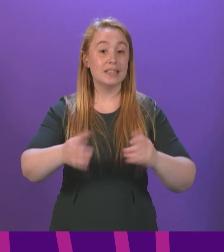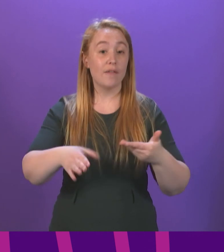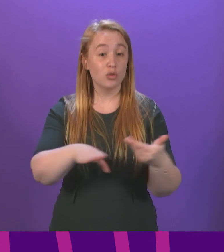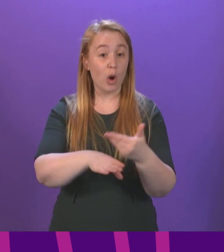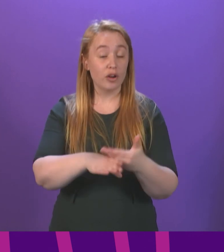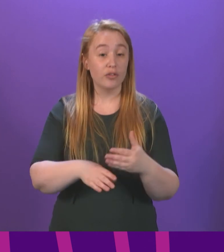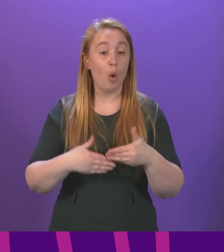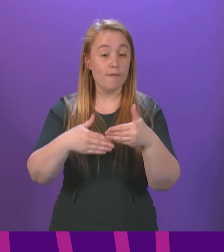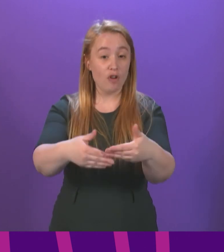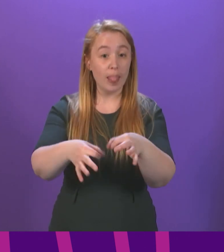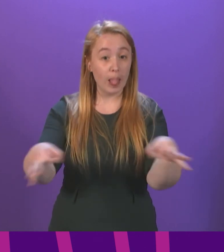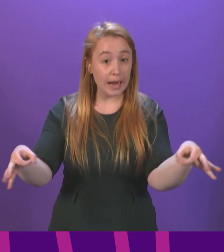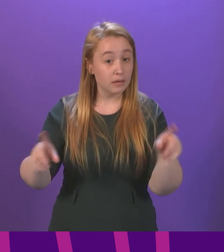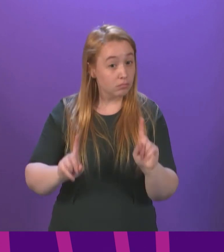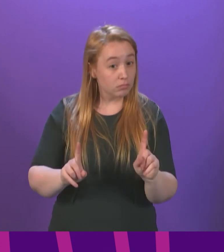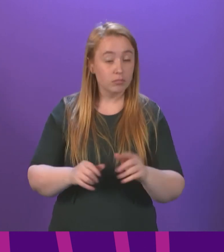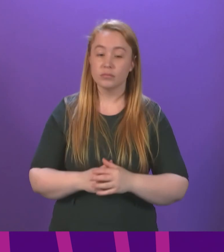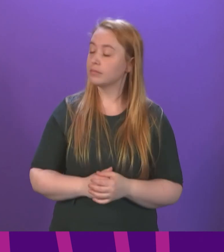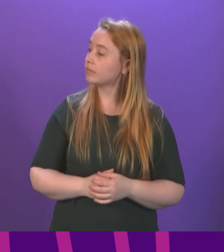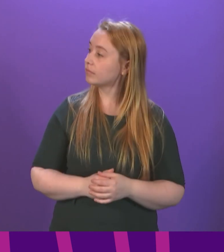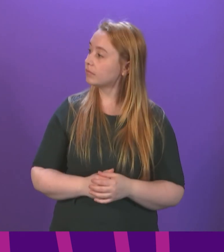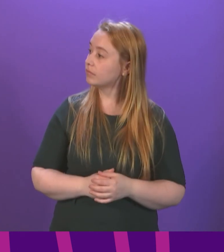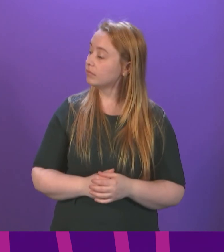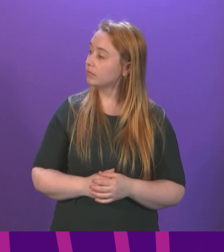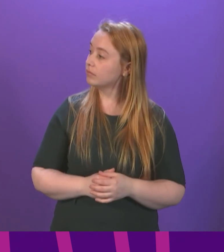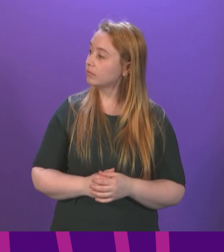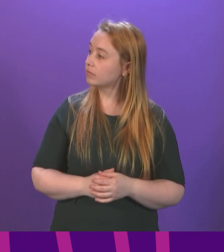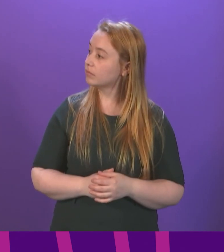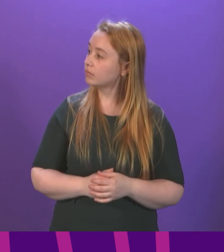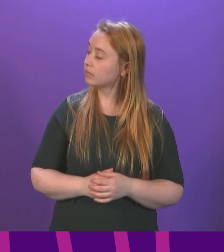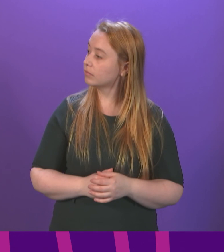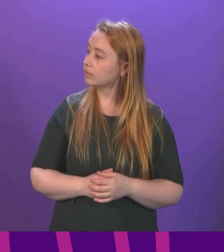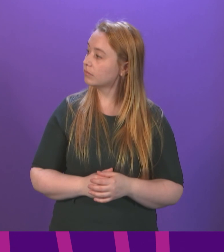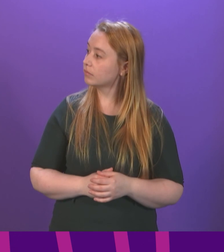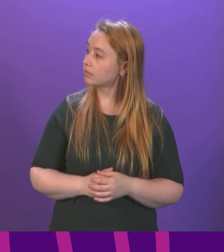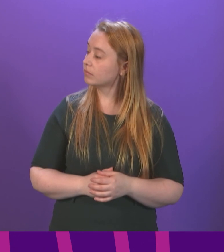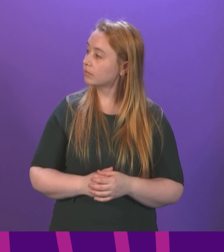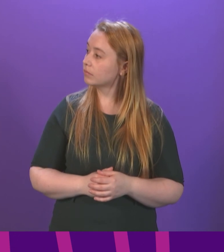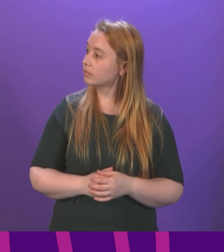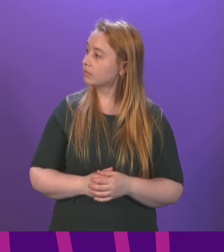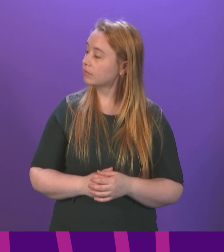The Deputy Presiding Officer: Did you get that, minister? Mairi Gougeon: I think that I picked it up, so I will respond